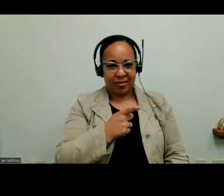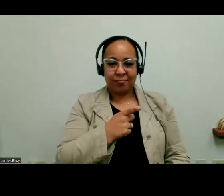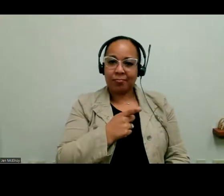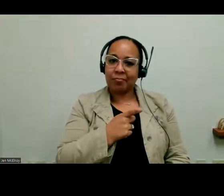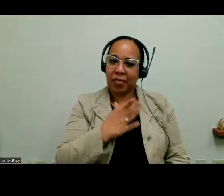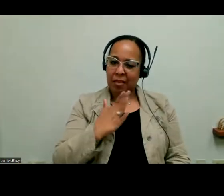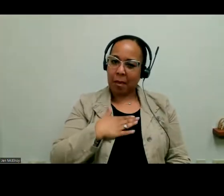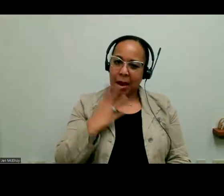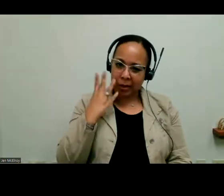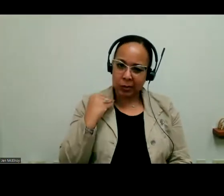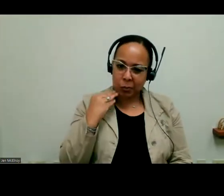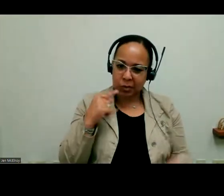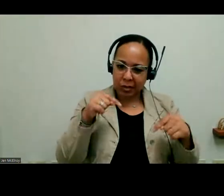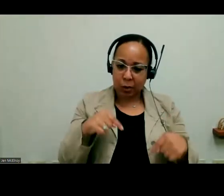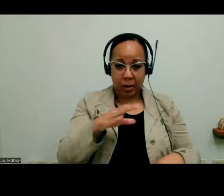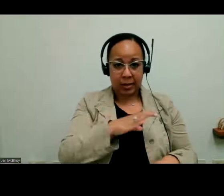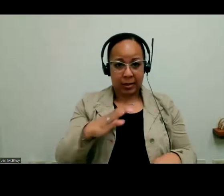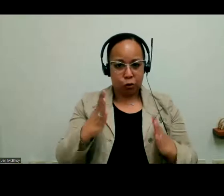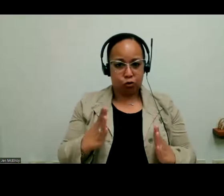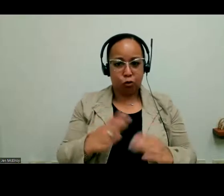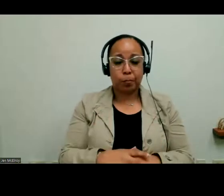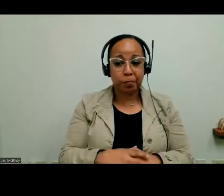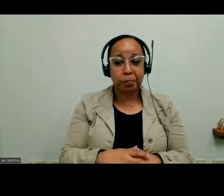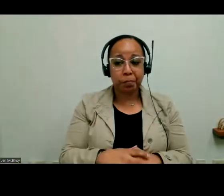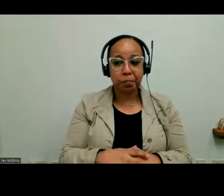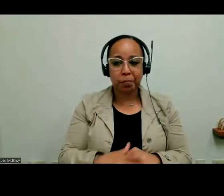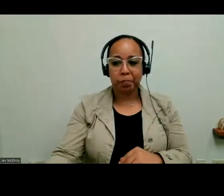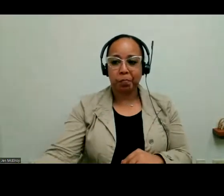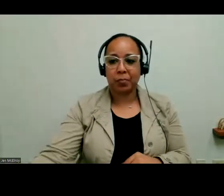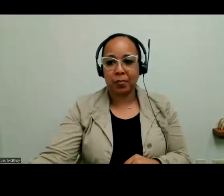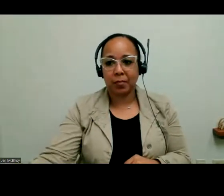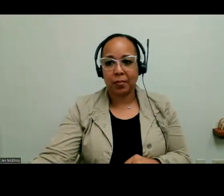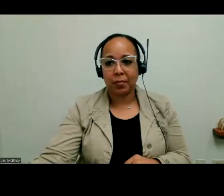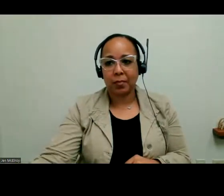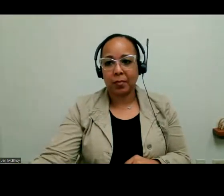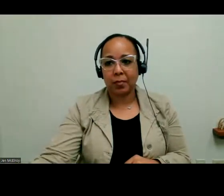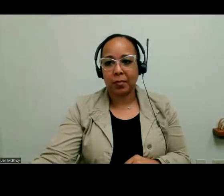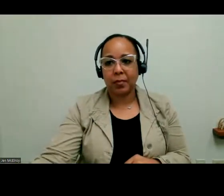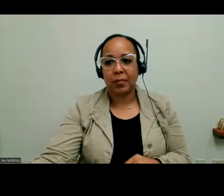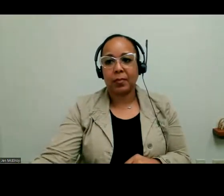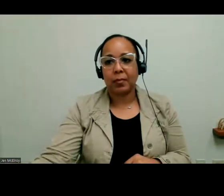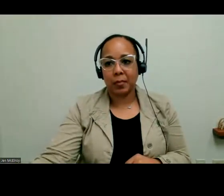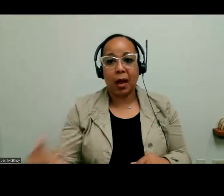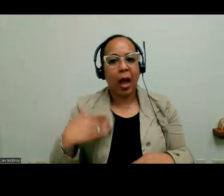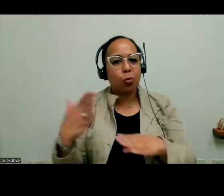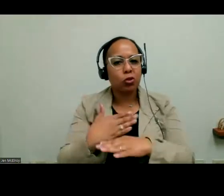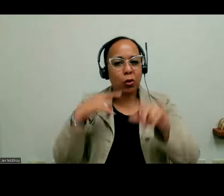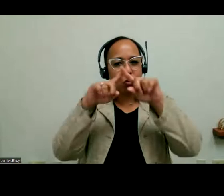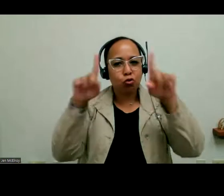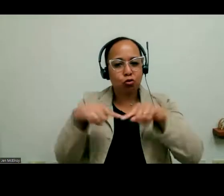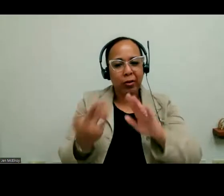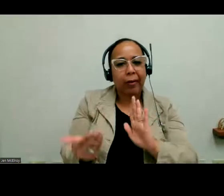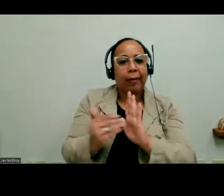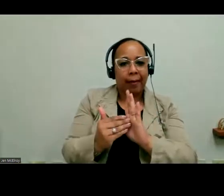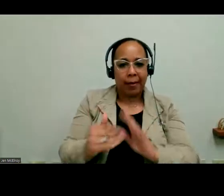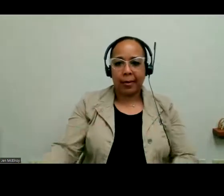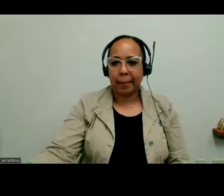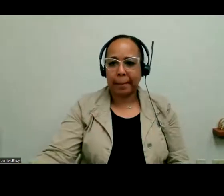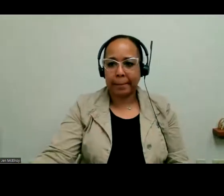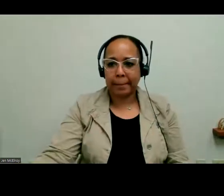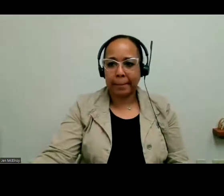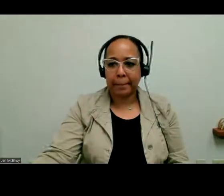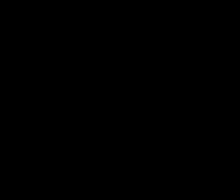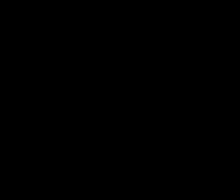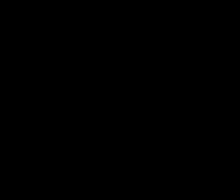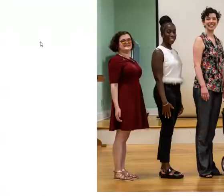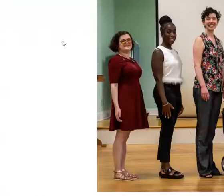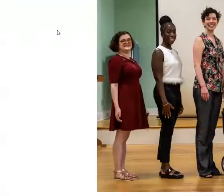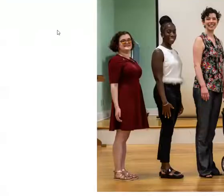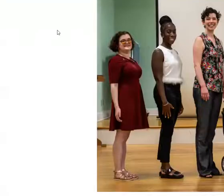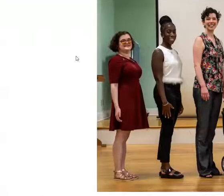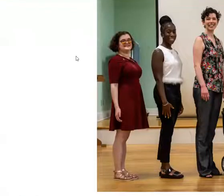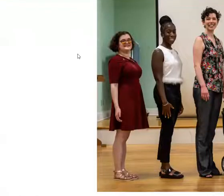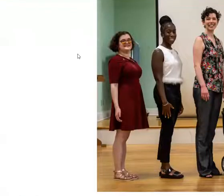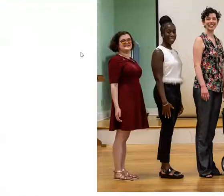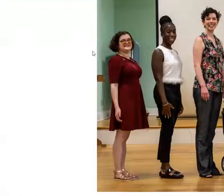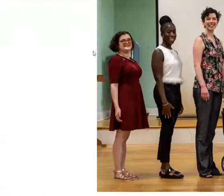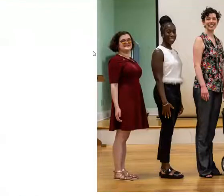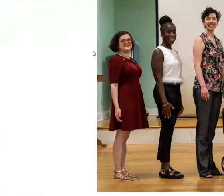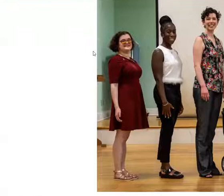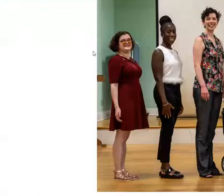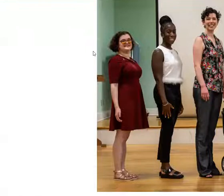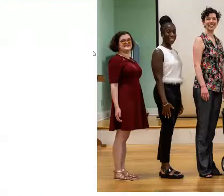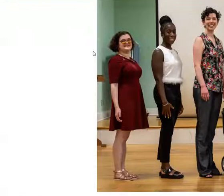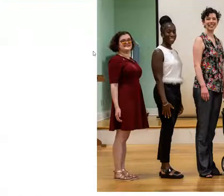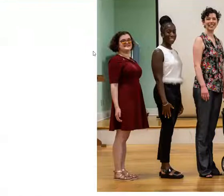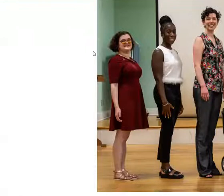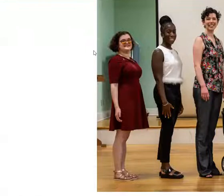So I'm going to share my screen again.